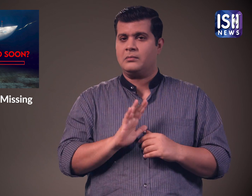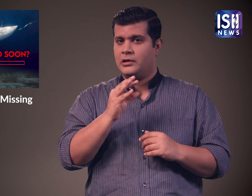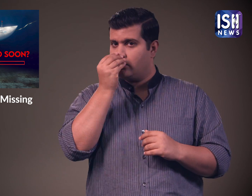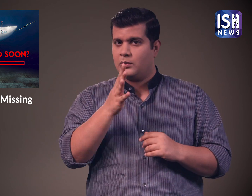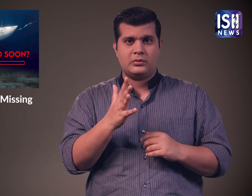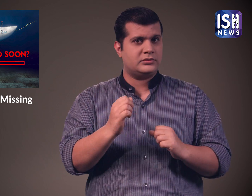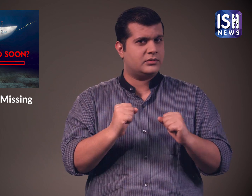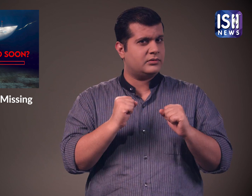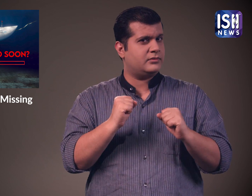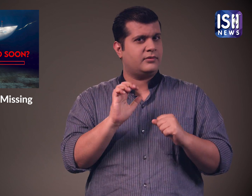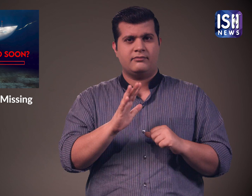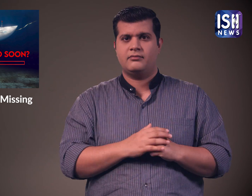However, this is very difficult.